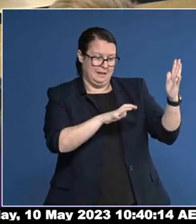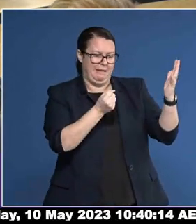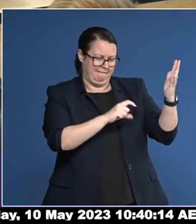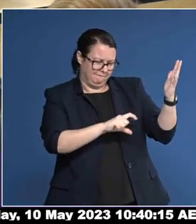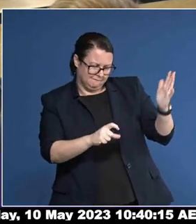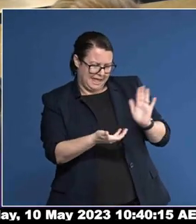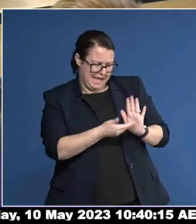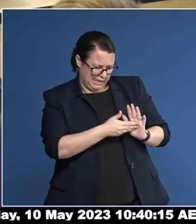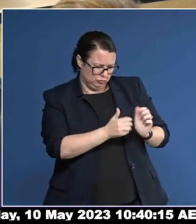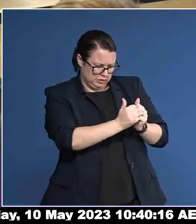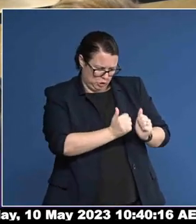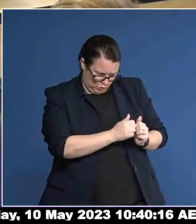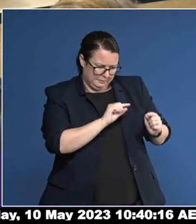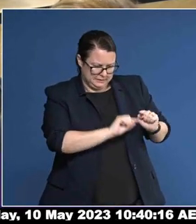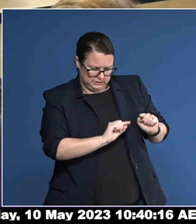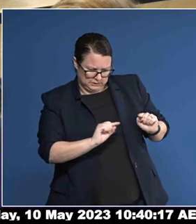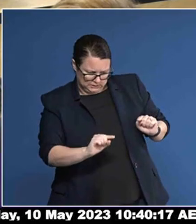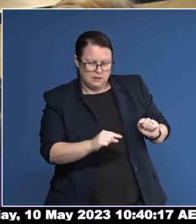you read anything else in preparation for this statement?